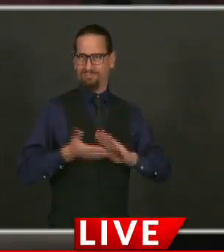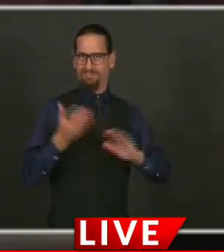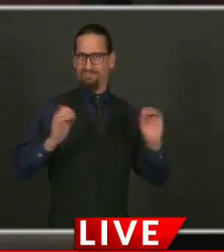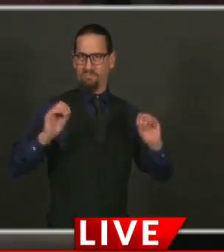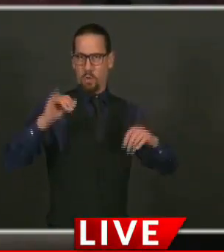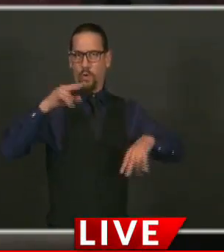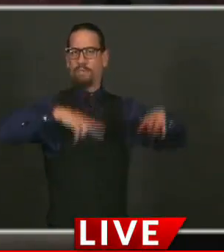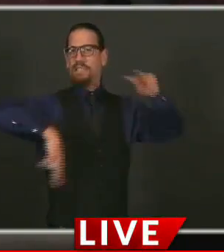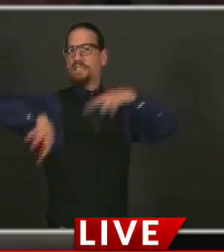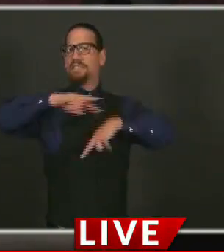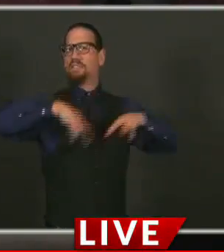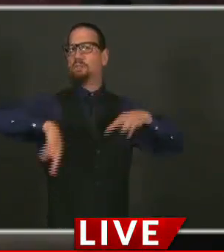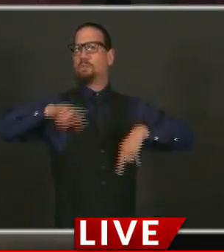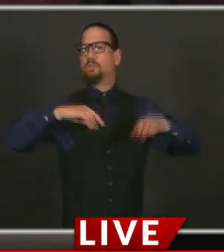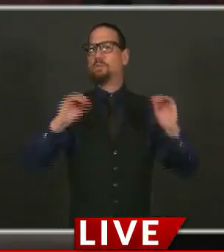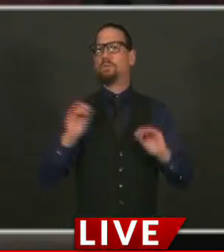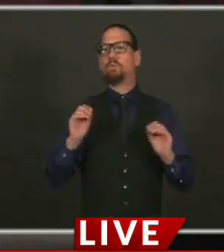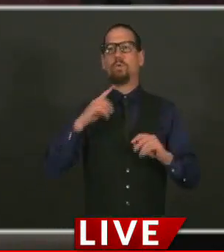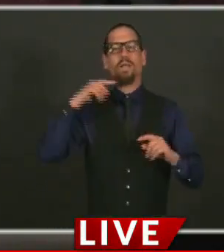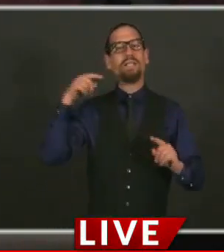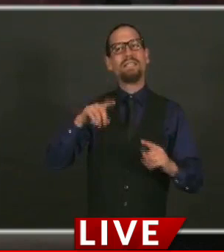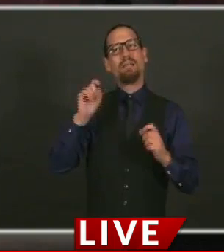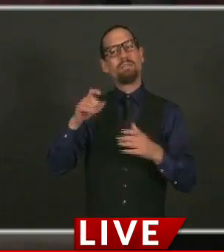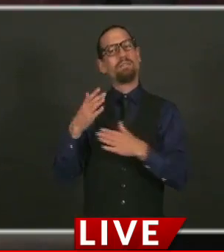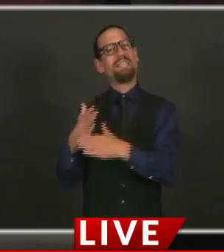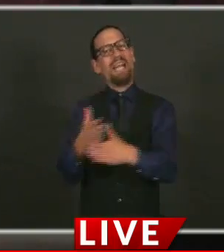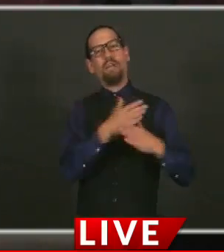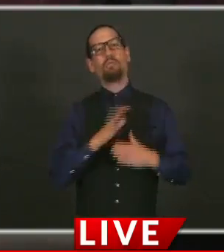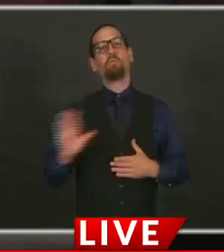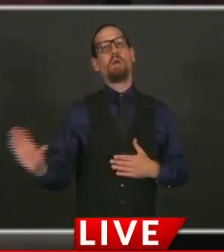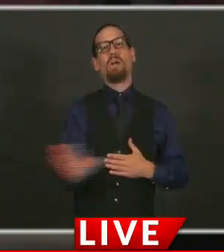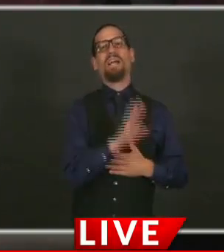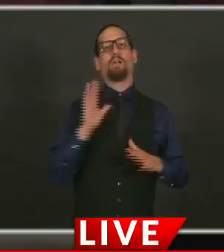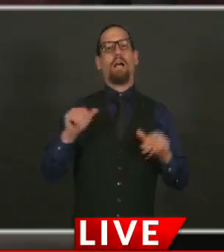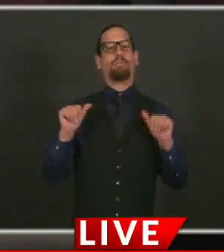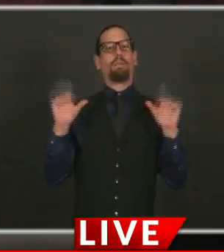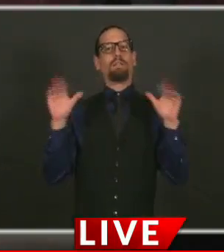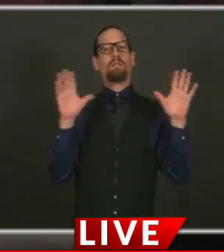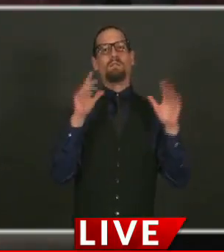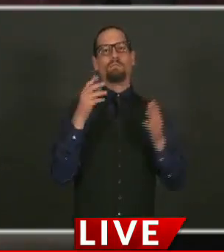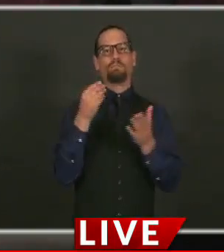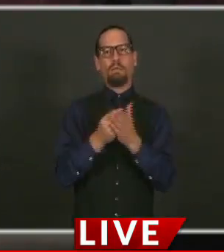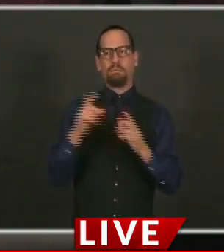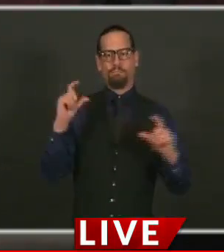TO A GENERAL ASSEMBLY THAT IS NOT EVEN FUNCTIONING. THERE IS NO OVERSIGHT. IT IS ABOUT THE PERCEPTION OF